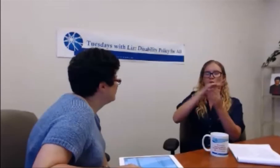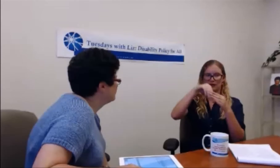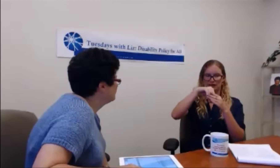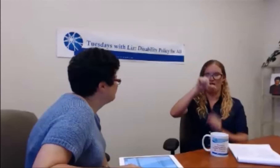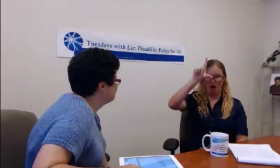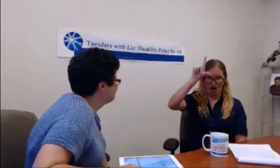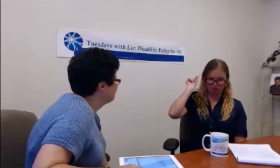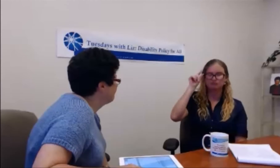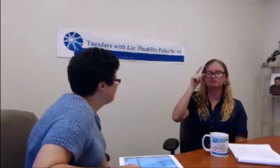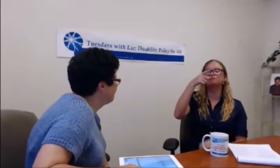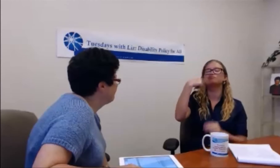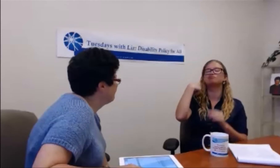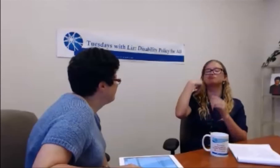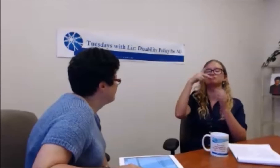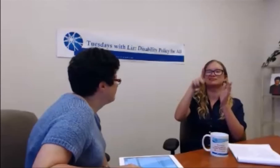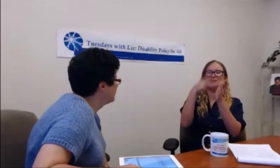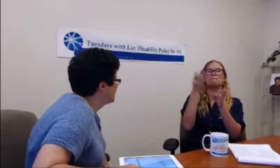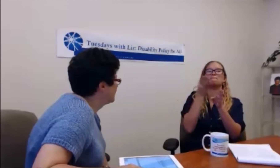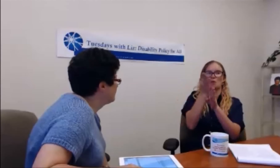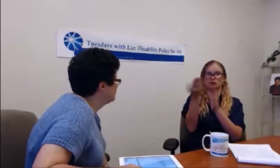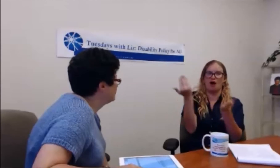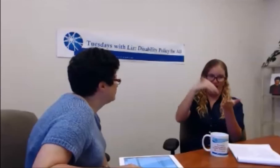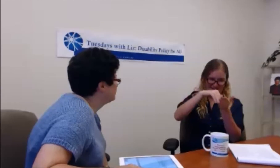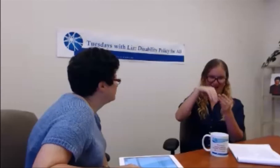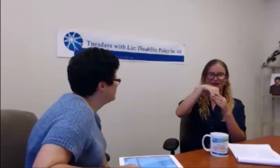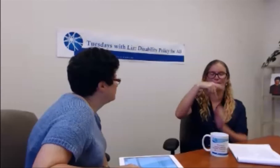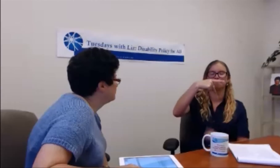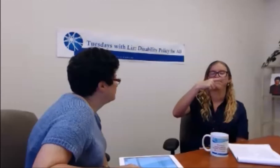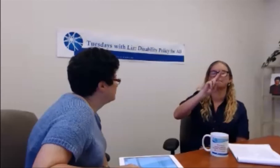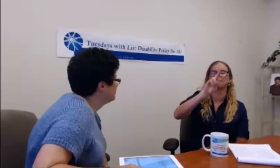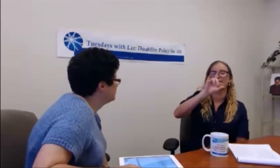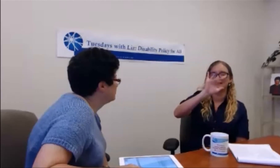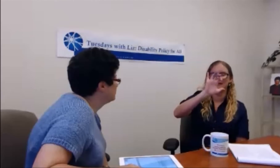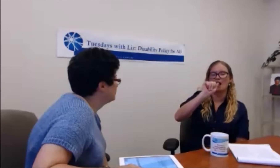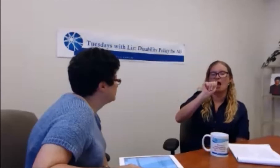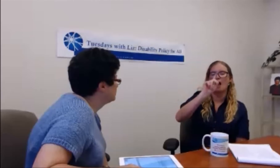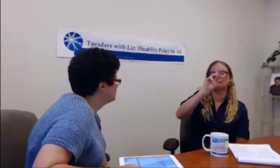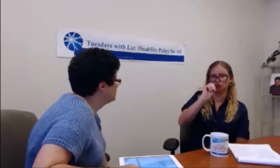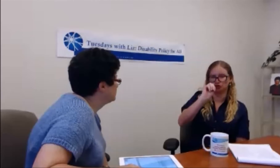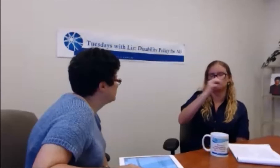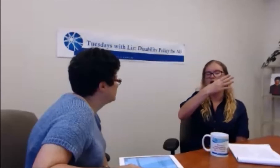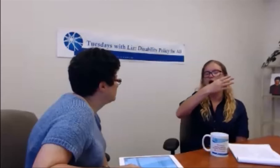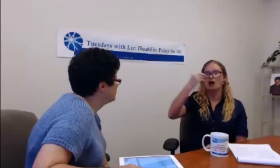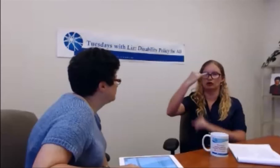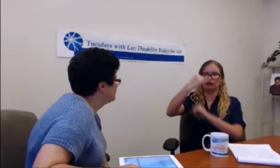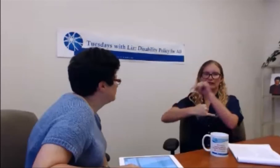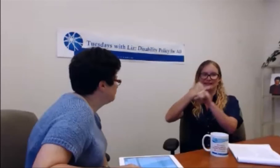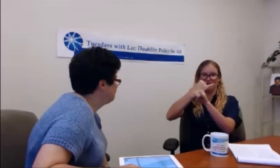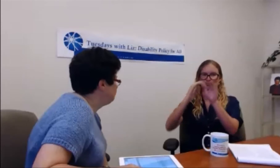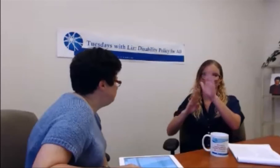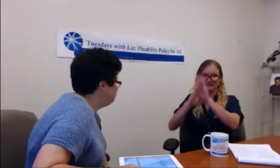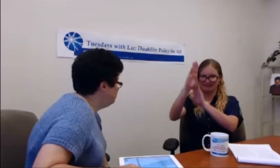at Gallaudet University, again a double major again in Public Administration and International